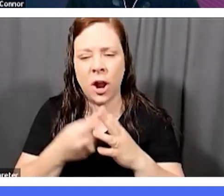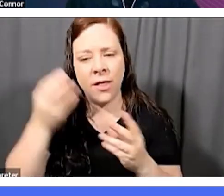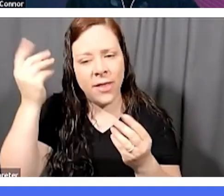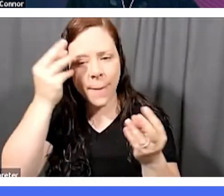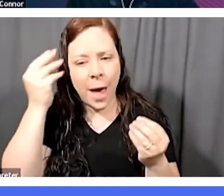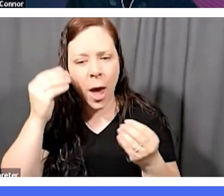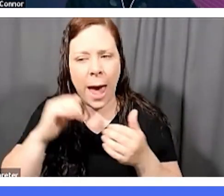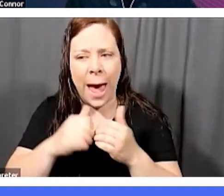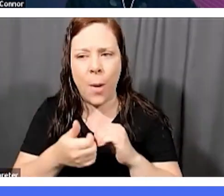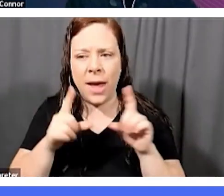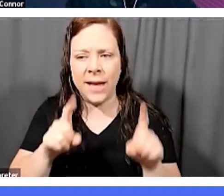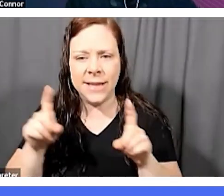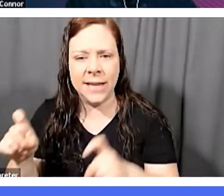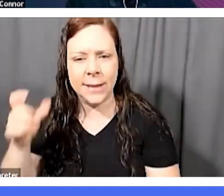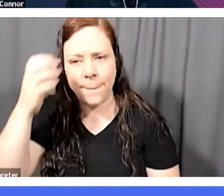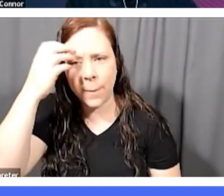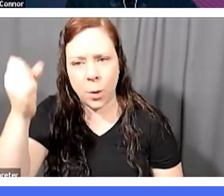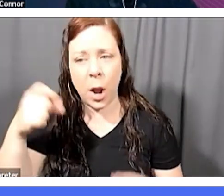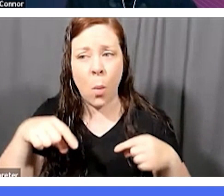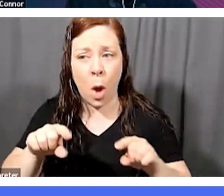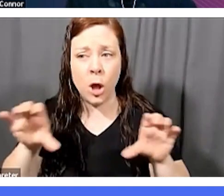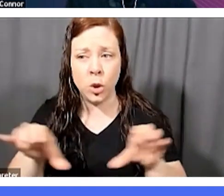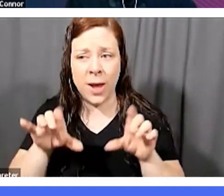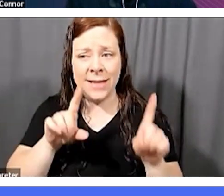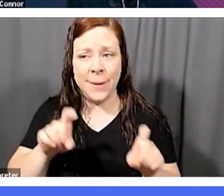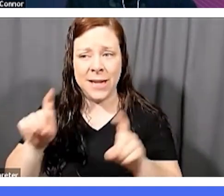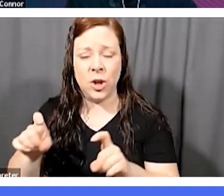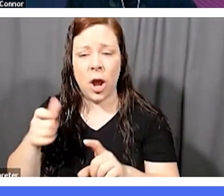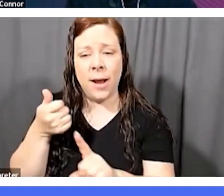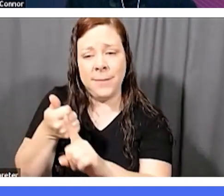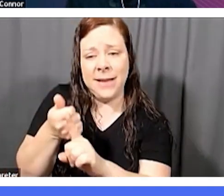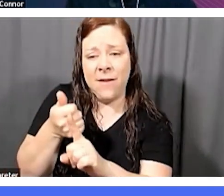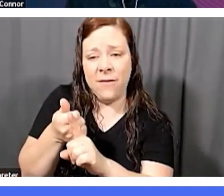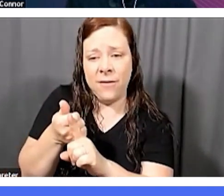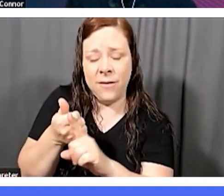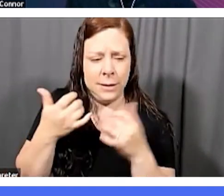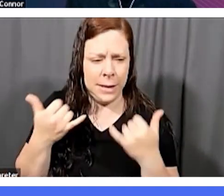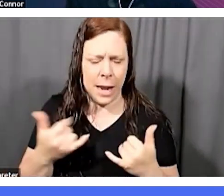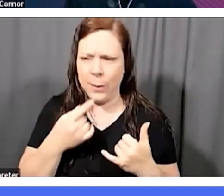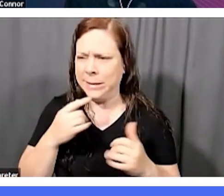that we can test memory? And so while doing this experiment on himself, which today we'd probably say not very scientific,